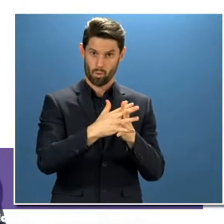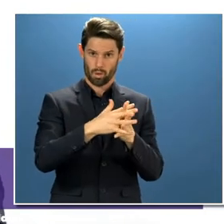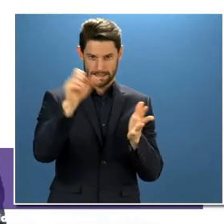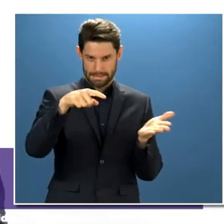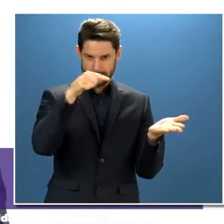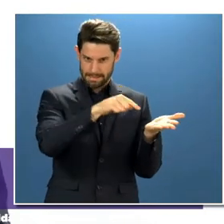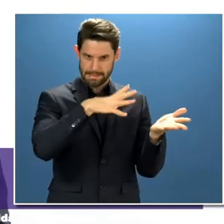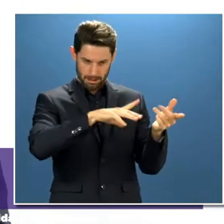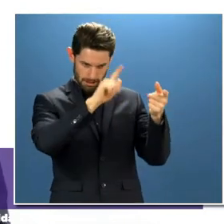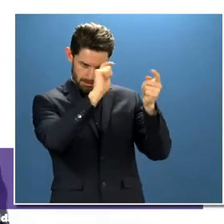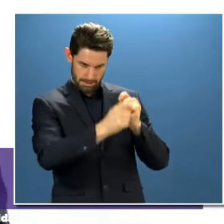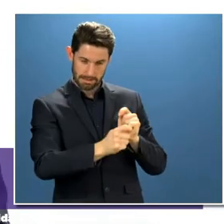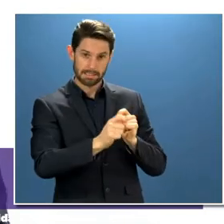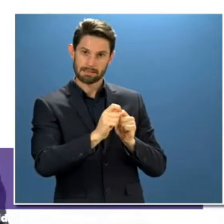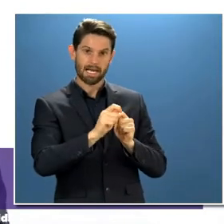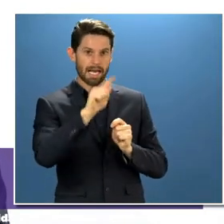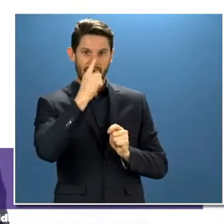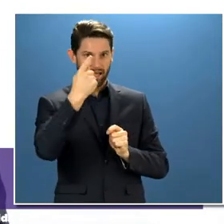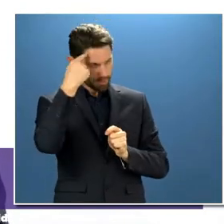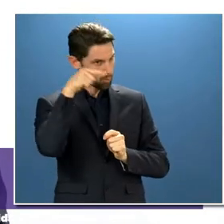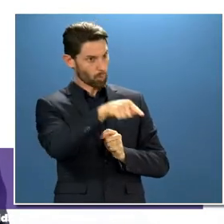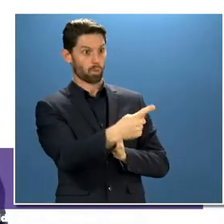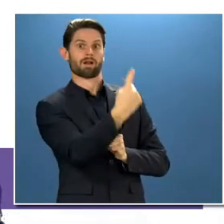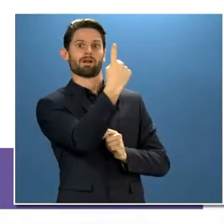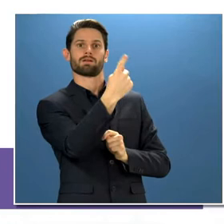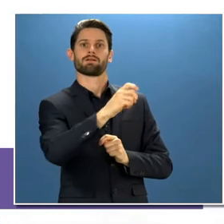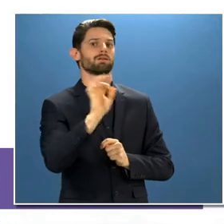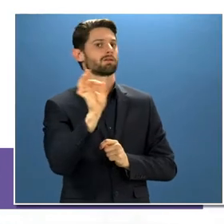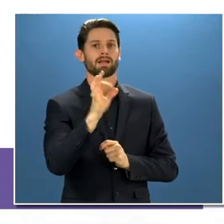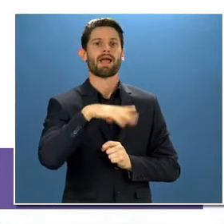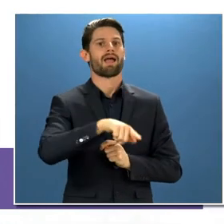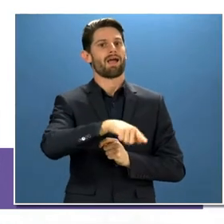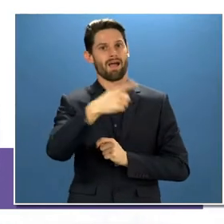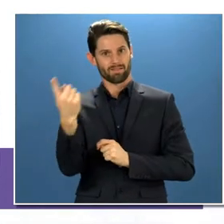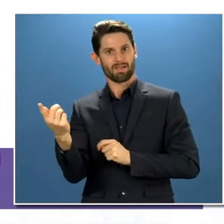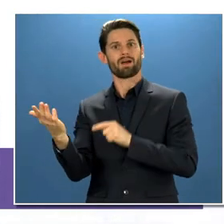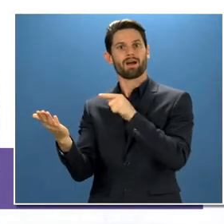But that cannot be distanced from other issues such as the mindset of employers